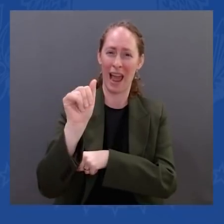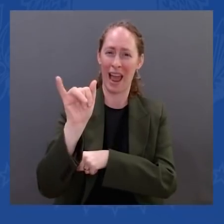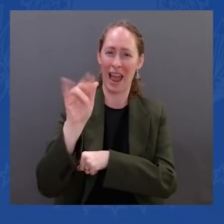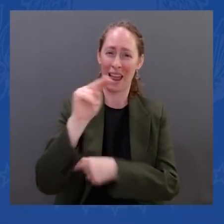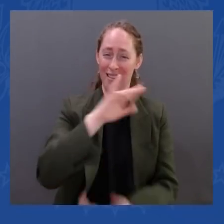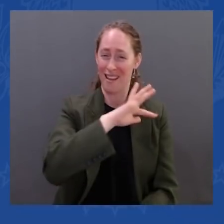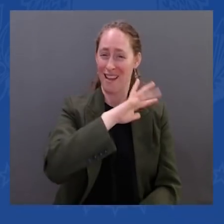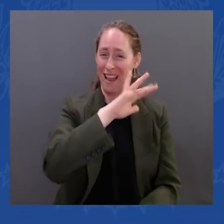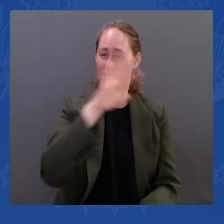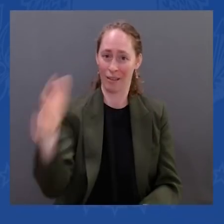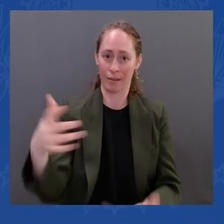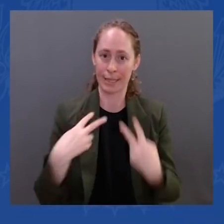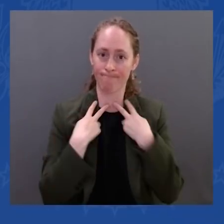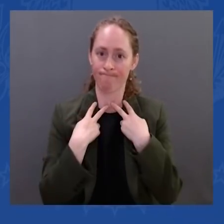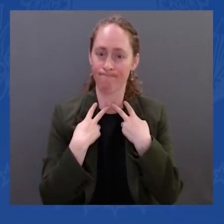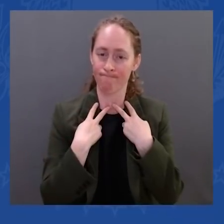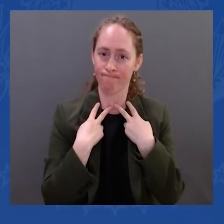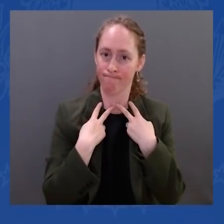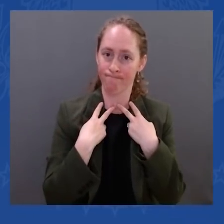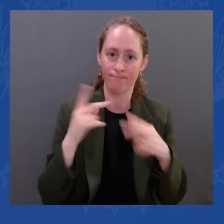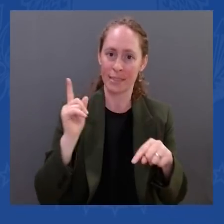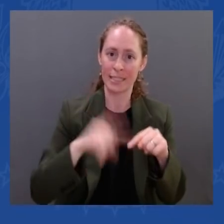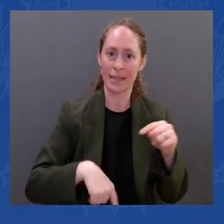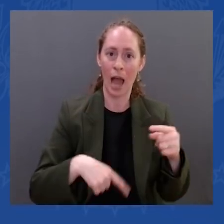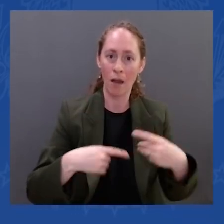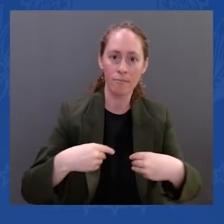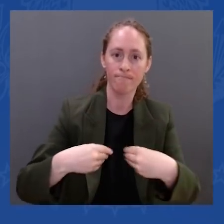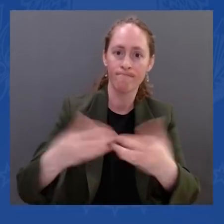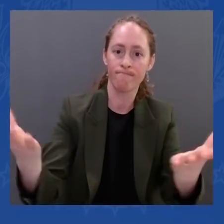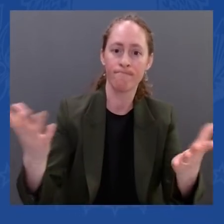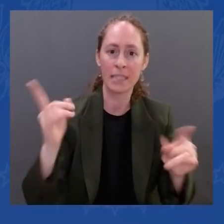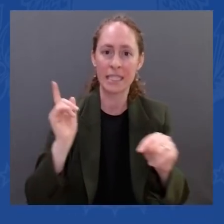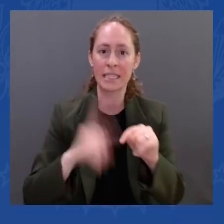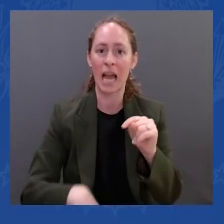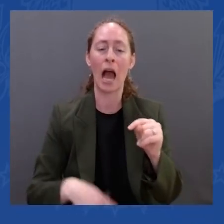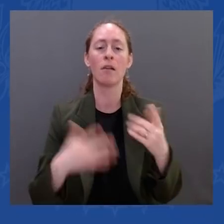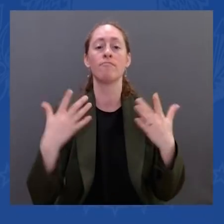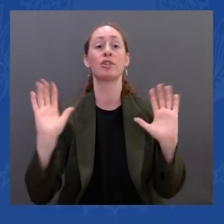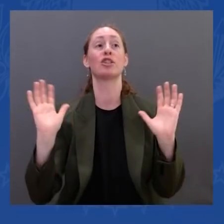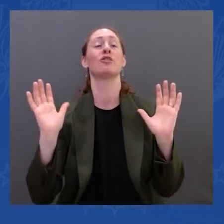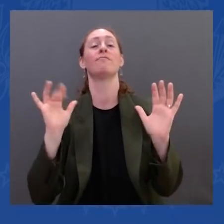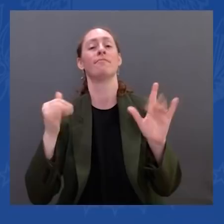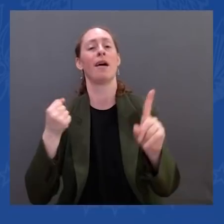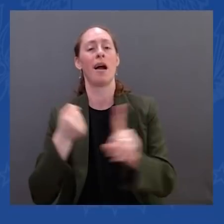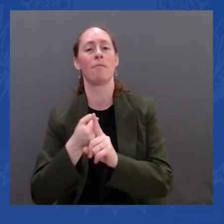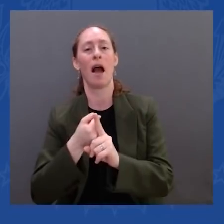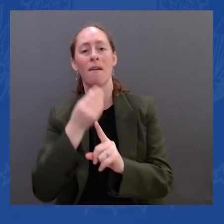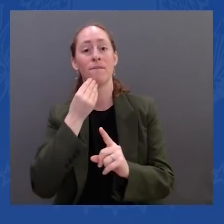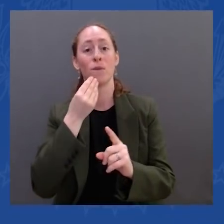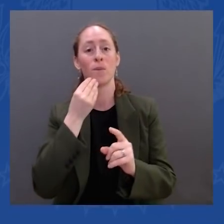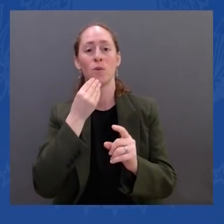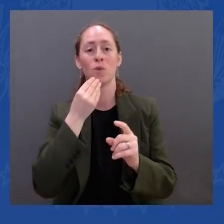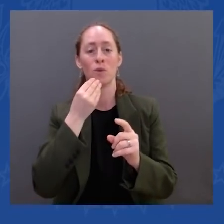in terms of bringing down food prices across the board. So we're finding ourselves in a position where we're working very hard